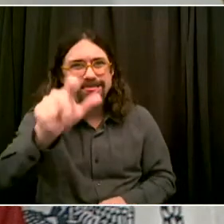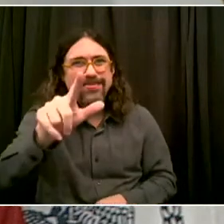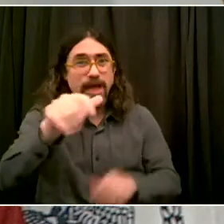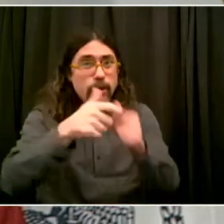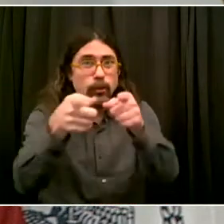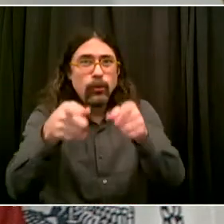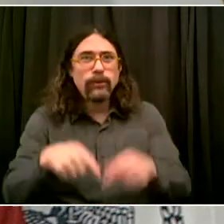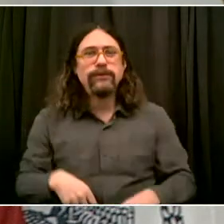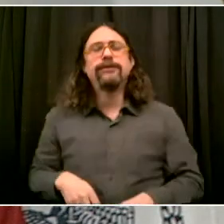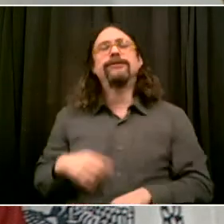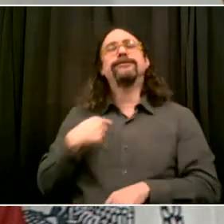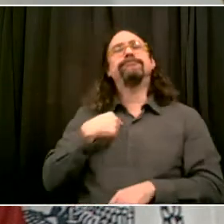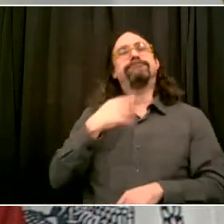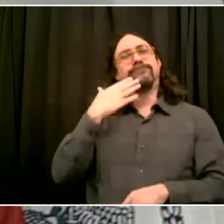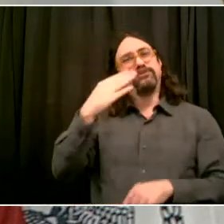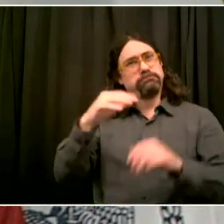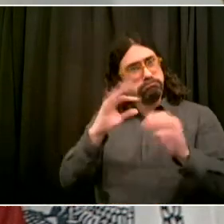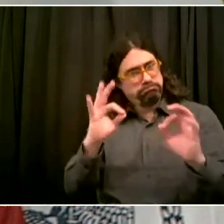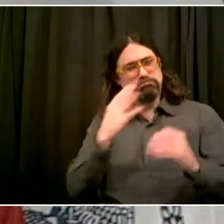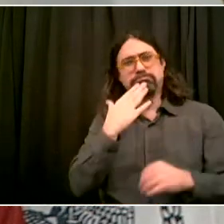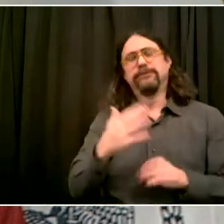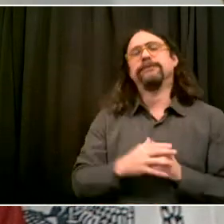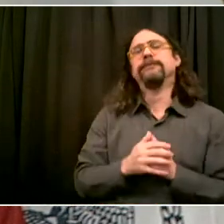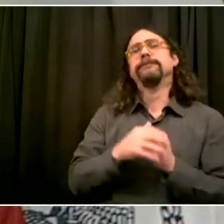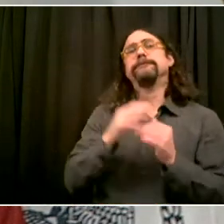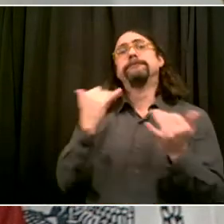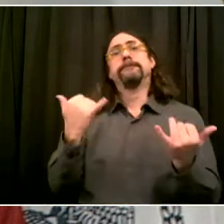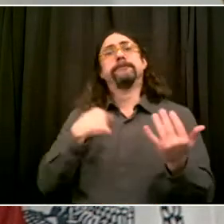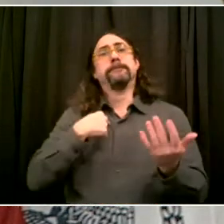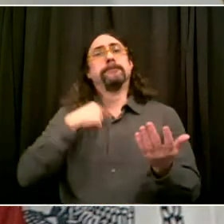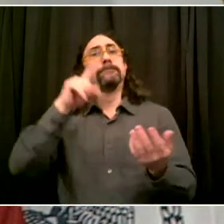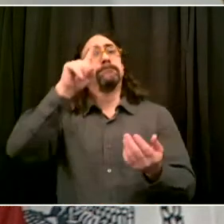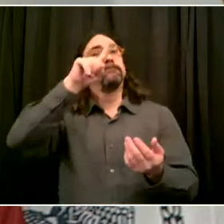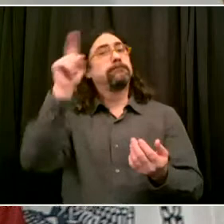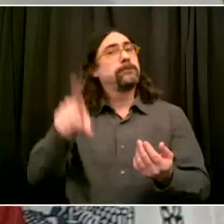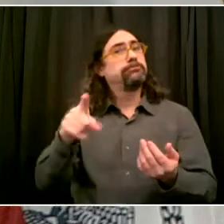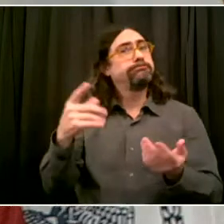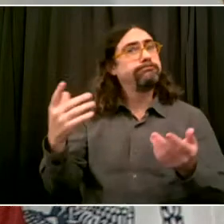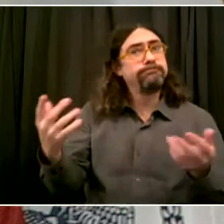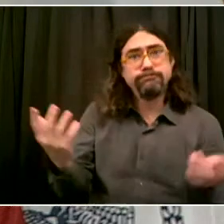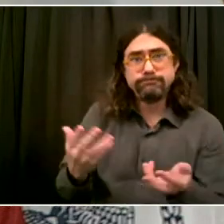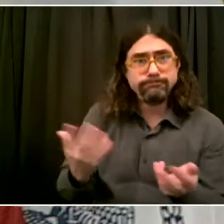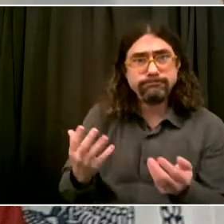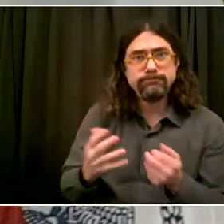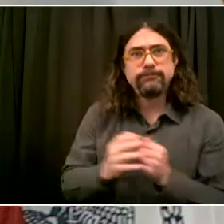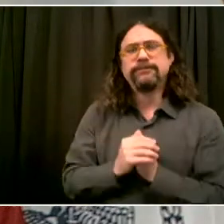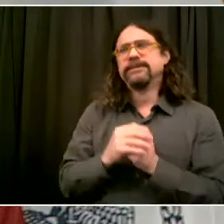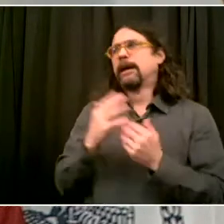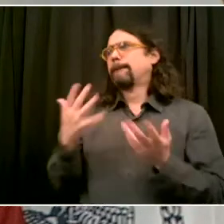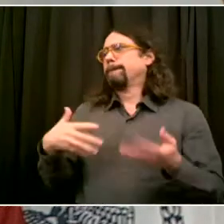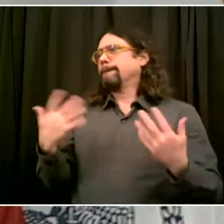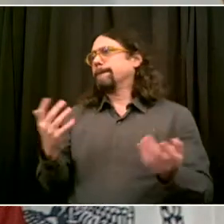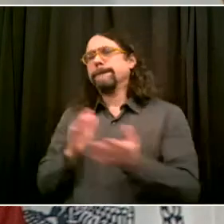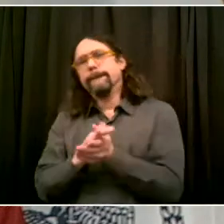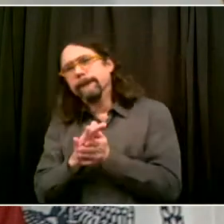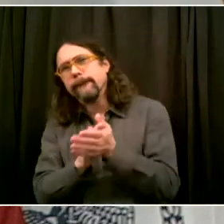MORNING, MR. MAYOR. HOW HAVE YY OUBEEN? I'M GOOD, HOW ARE YOU?